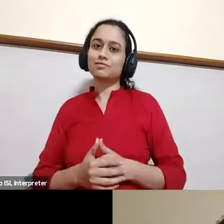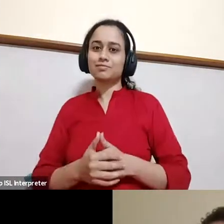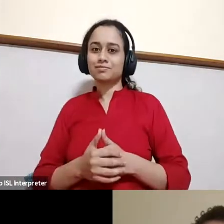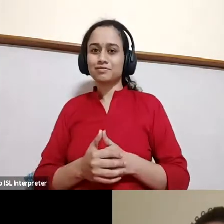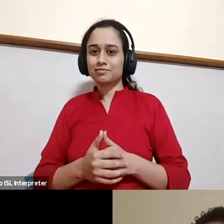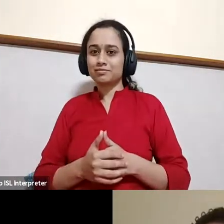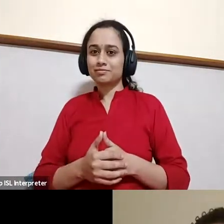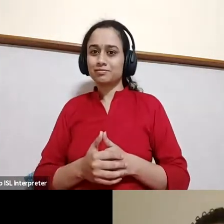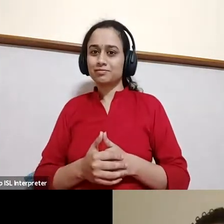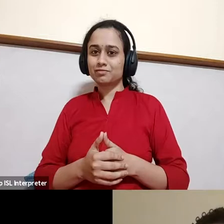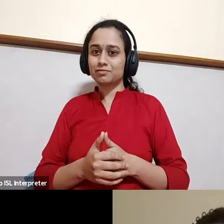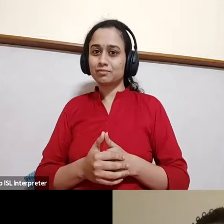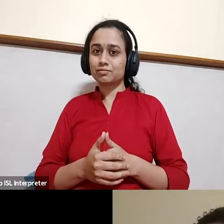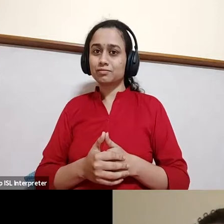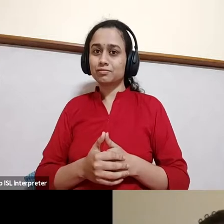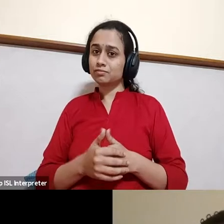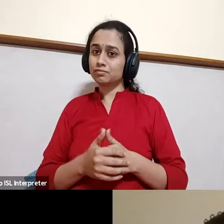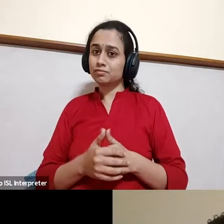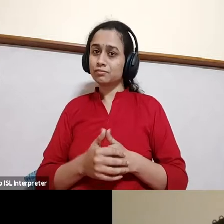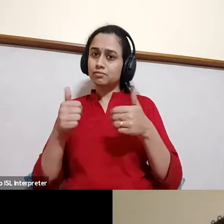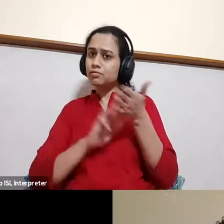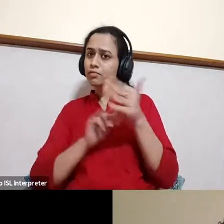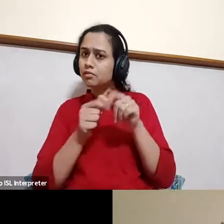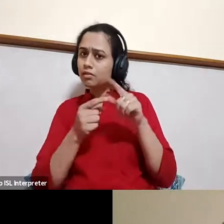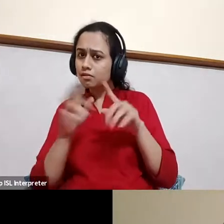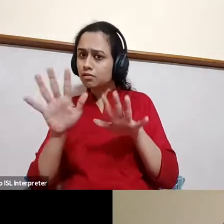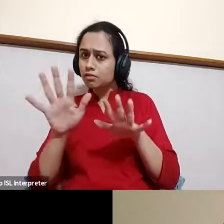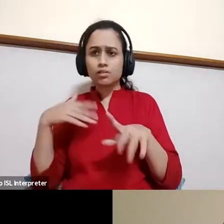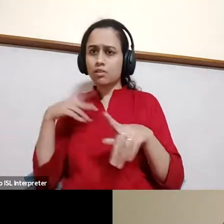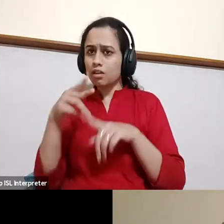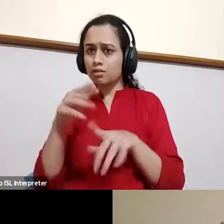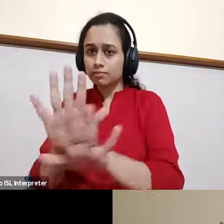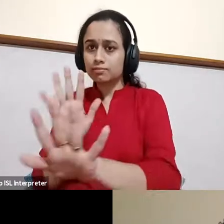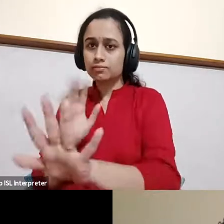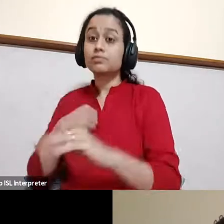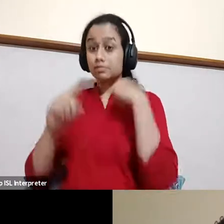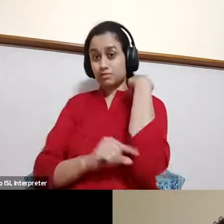Nat um sorry I don't mean to cut you but before we end I think we have some sort of last-minute